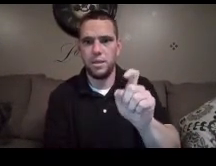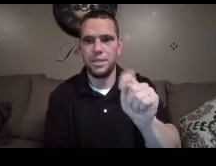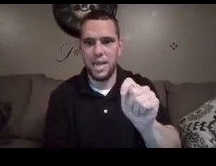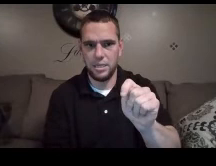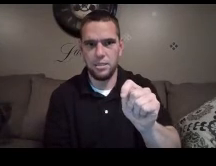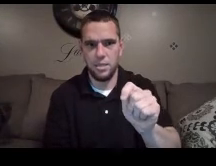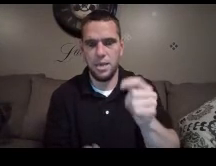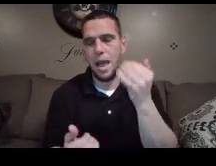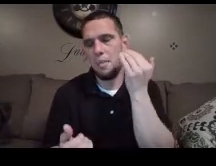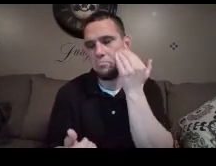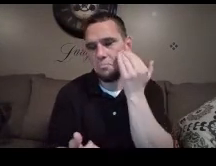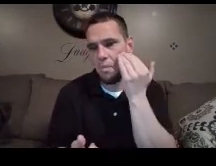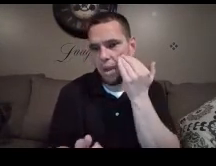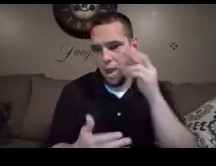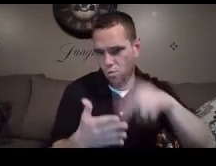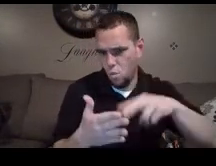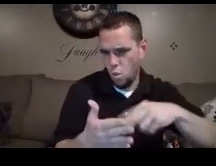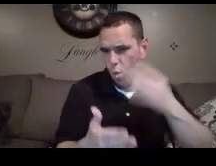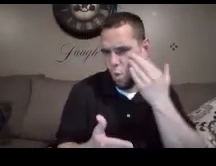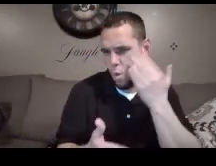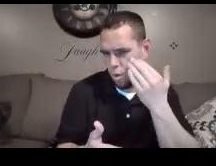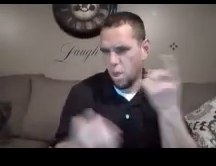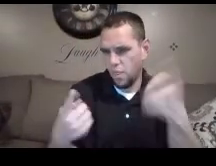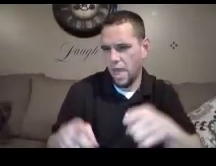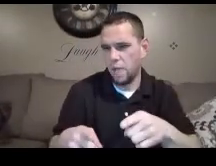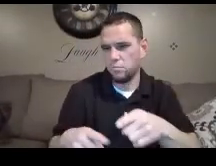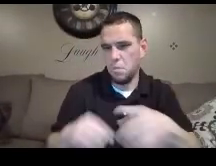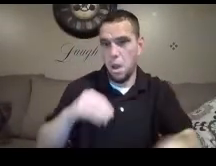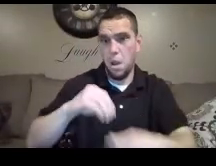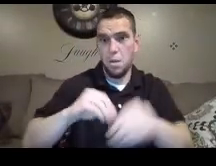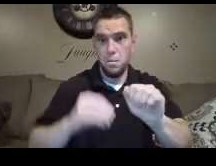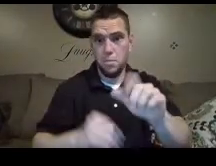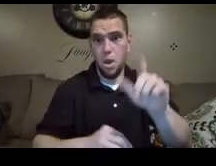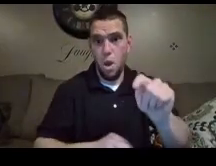that point in the text, it's going to read the alt text as if it were part of that paragraph.